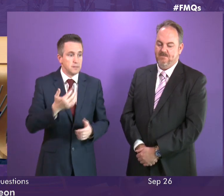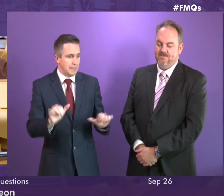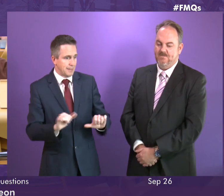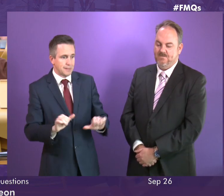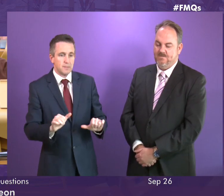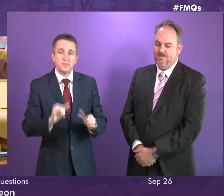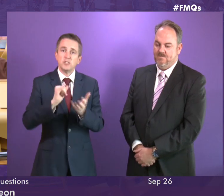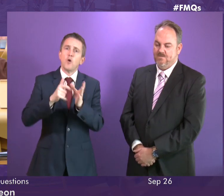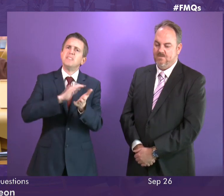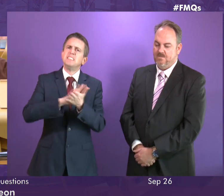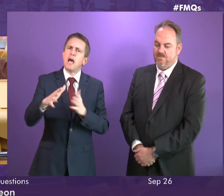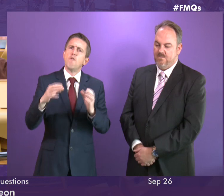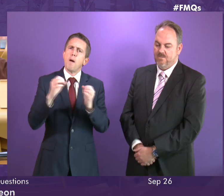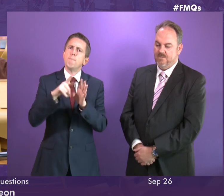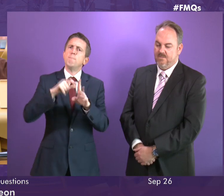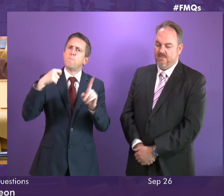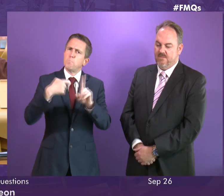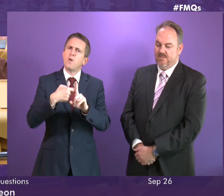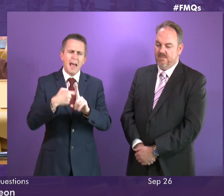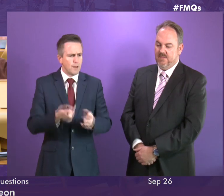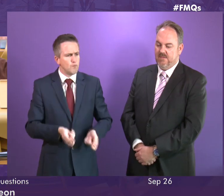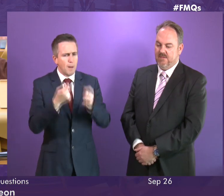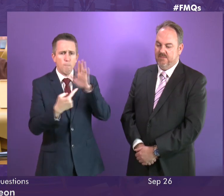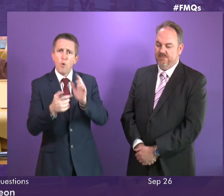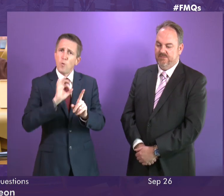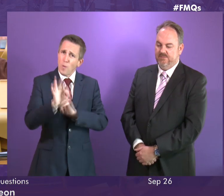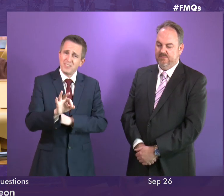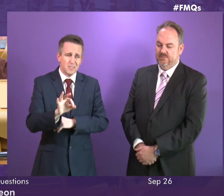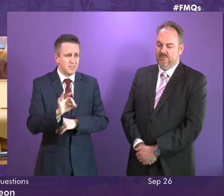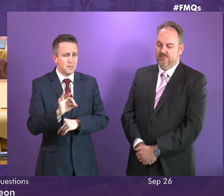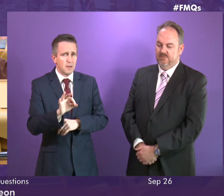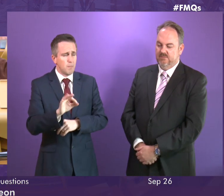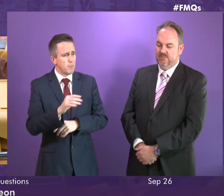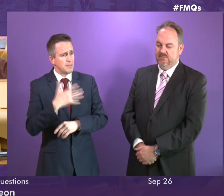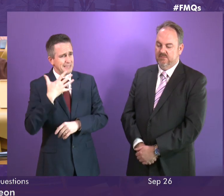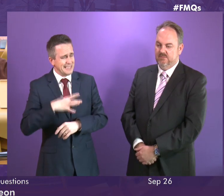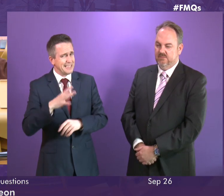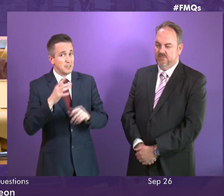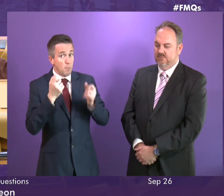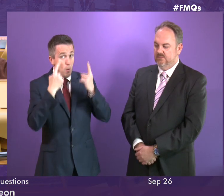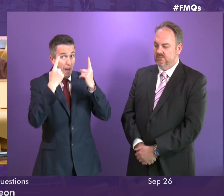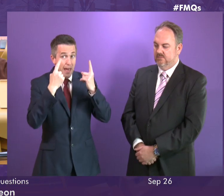Sarah Boyack raises an important question, but she has to reflect on the fact that the